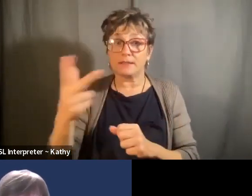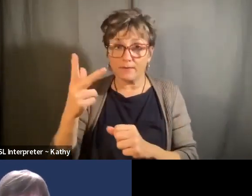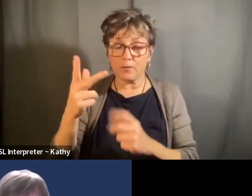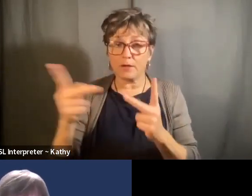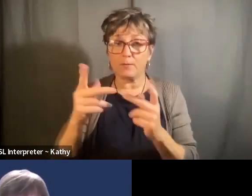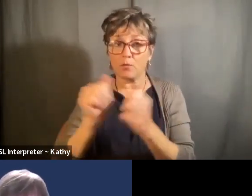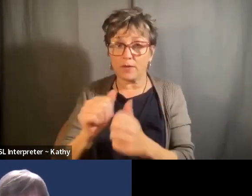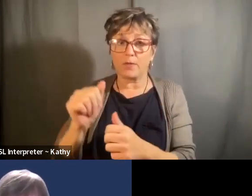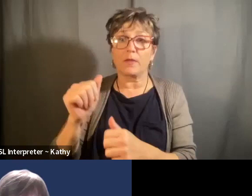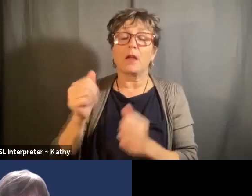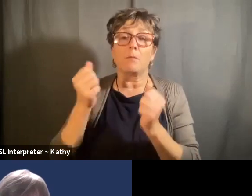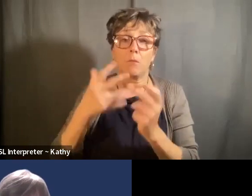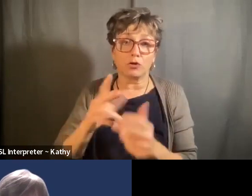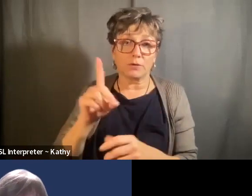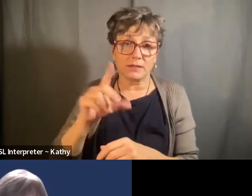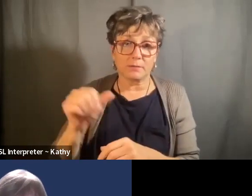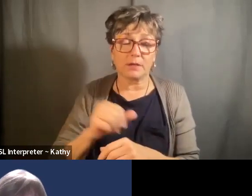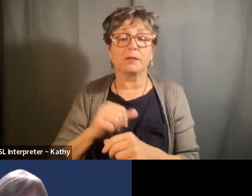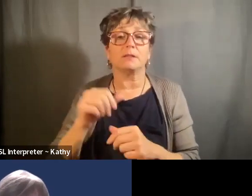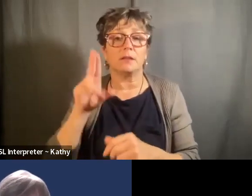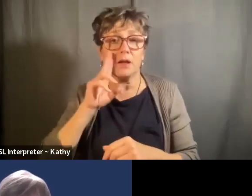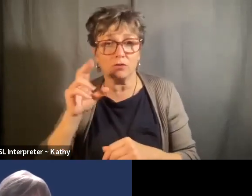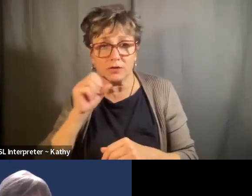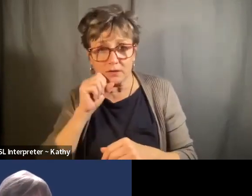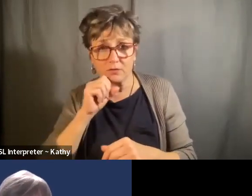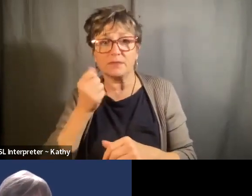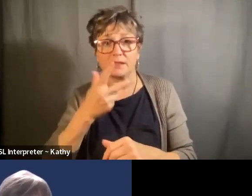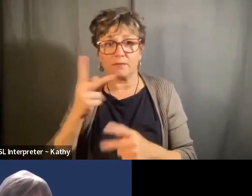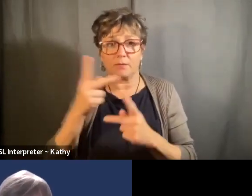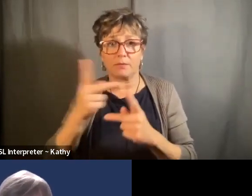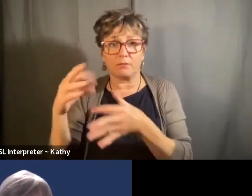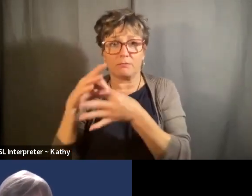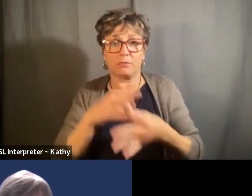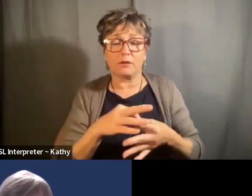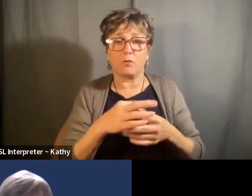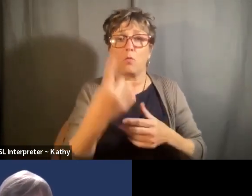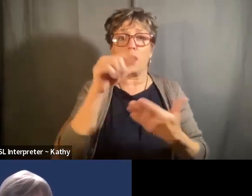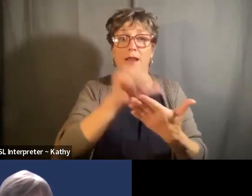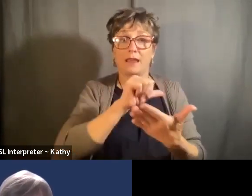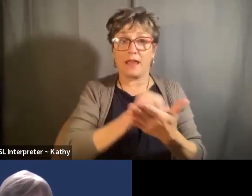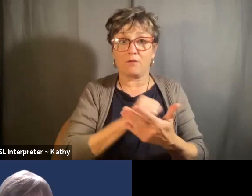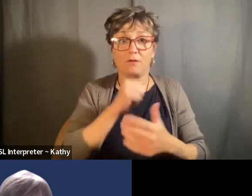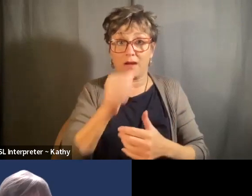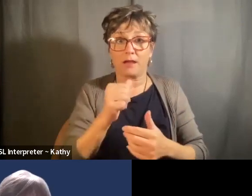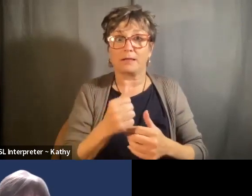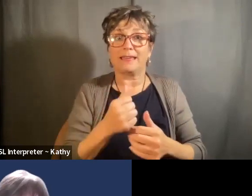do research on Usher syndrome and different disabilities as well here." I think that that question might come up with some other partners